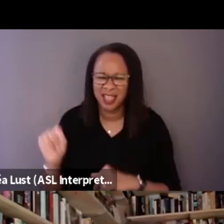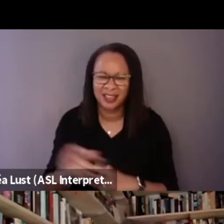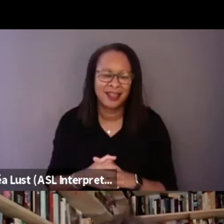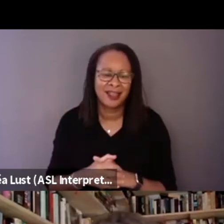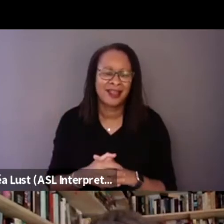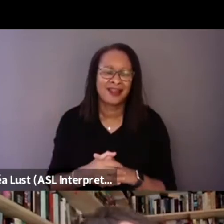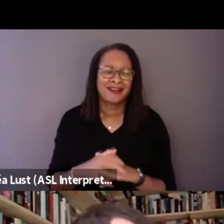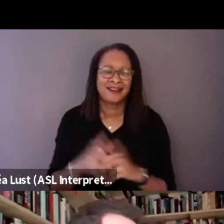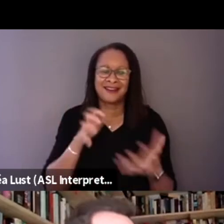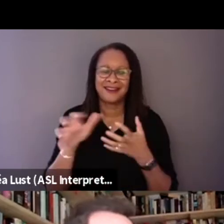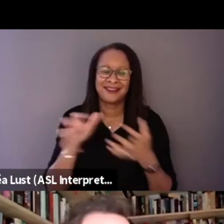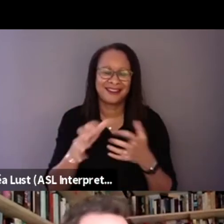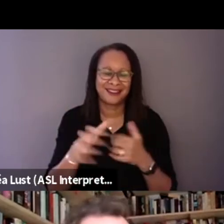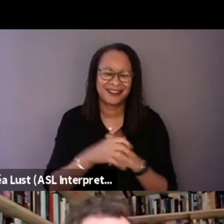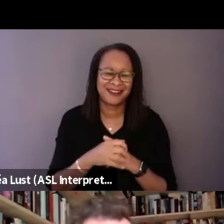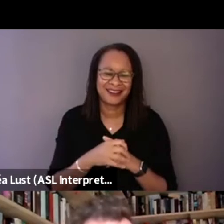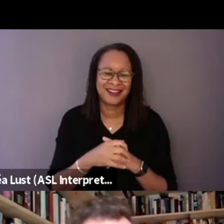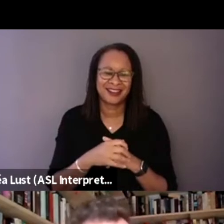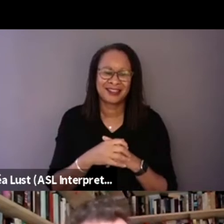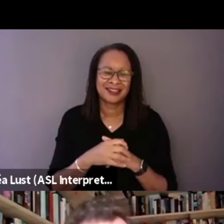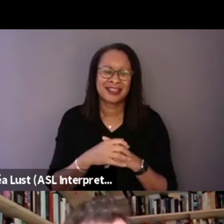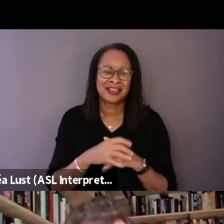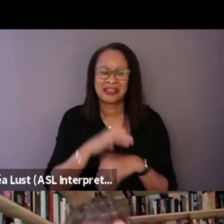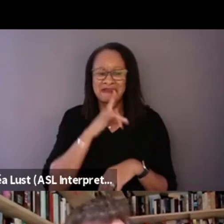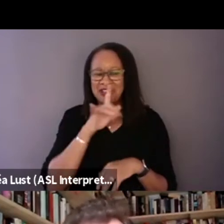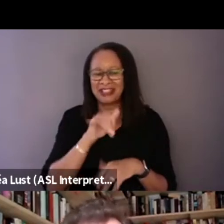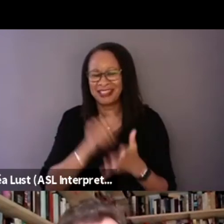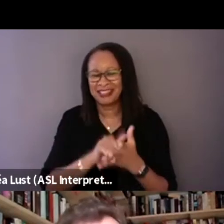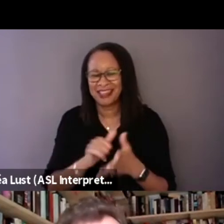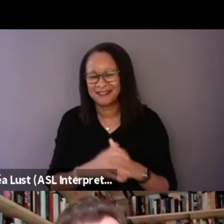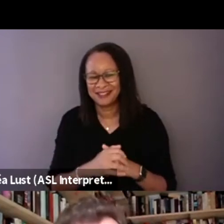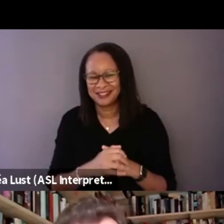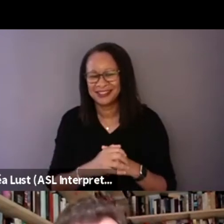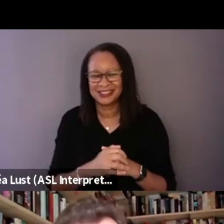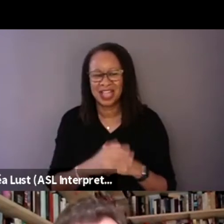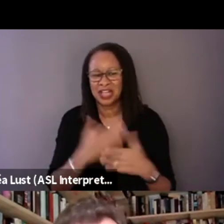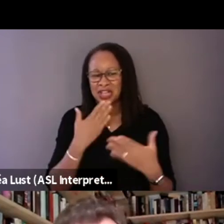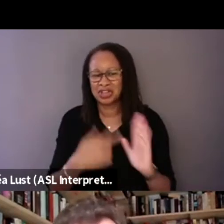that was a really good example of a lot of the dialogue